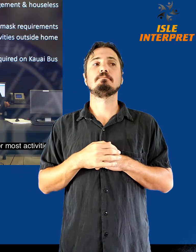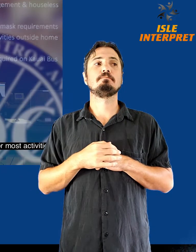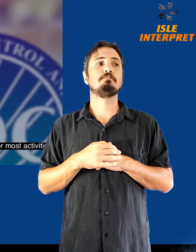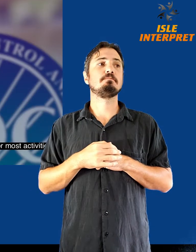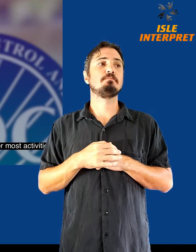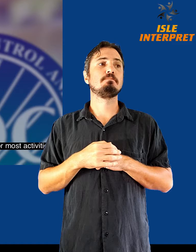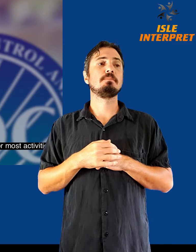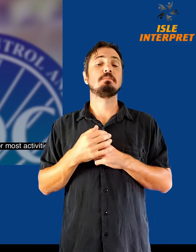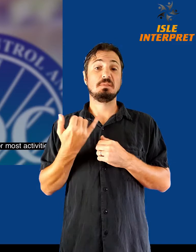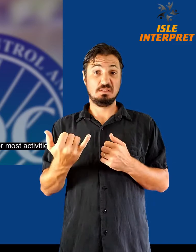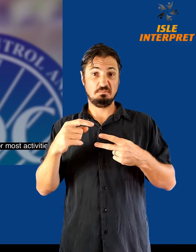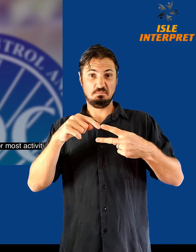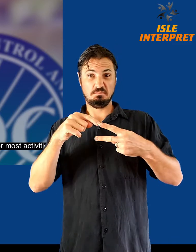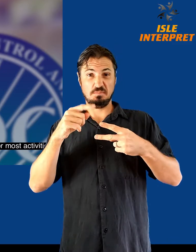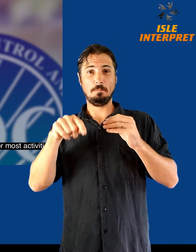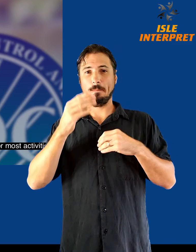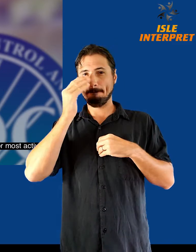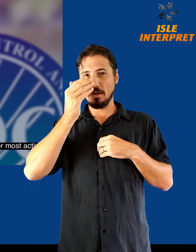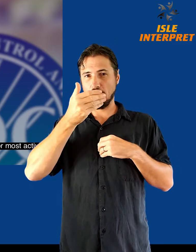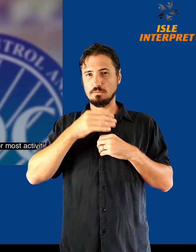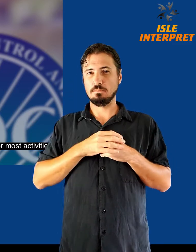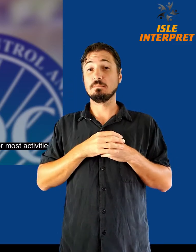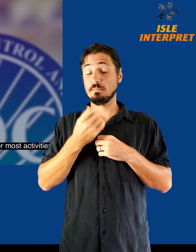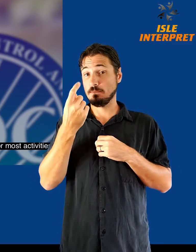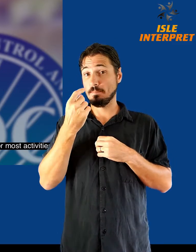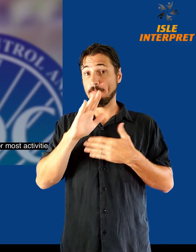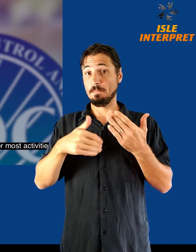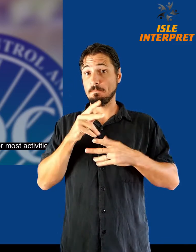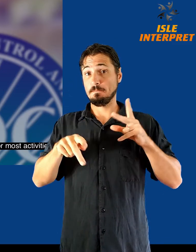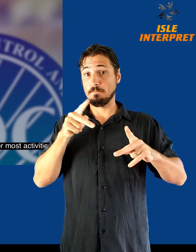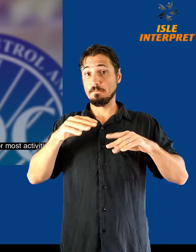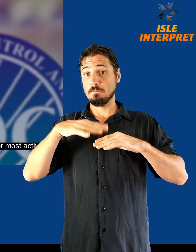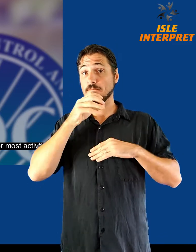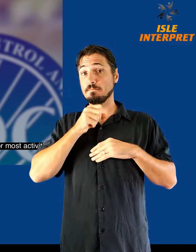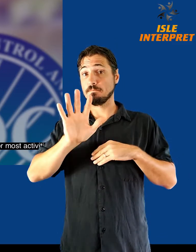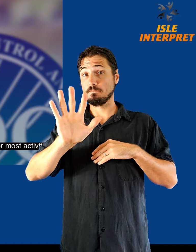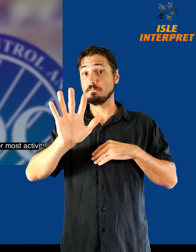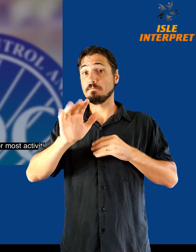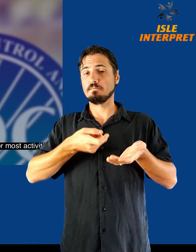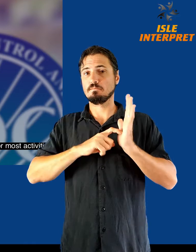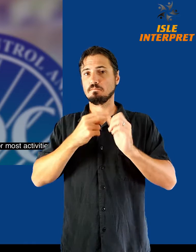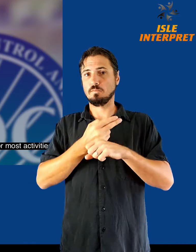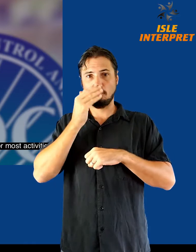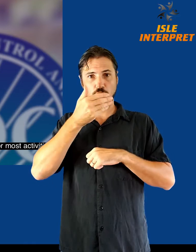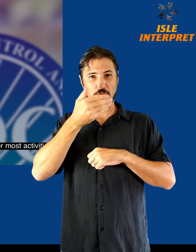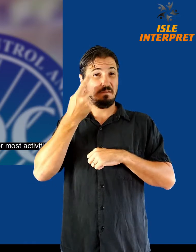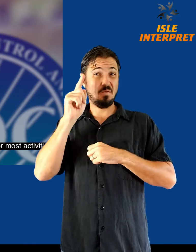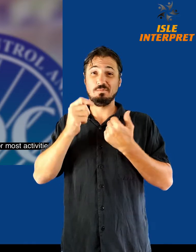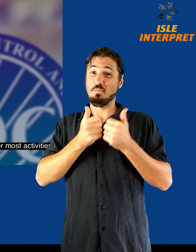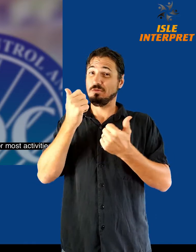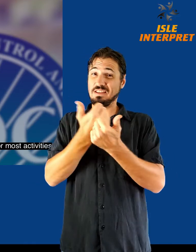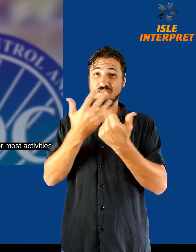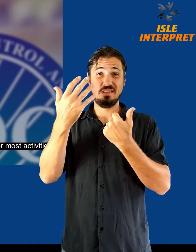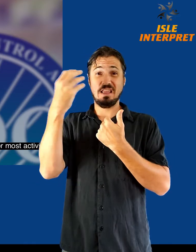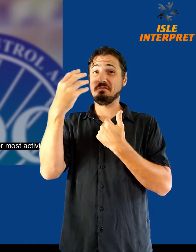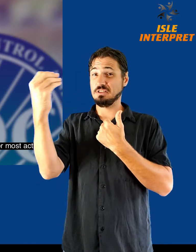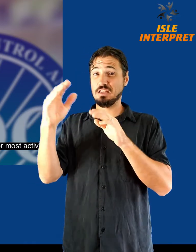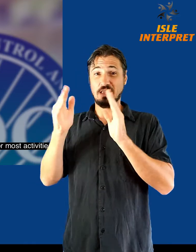We will now be requiring everyone over the age of 5 to wear a cloth mask for most activities outside of your home, EXCEPT when you are: